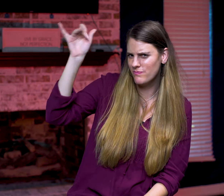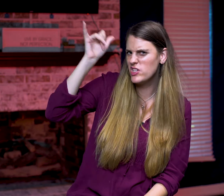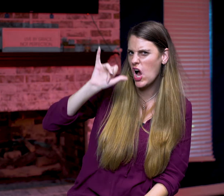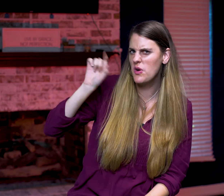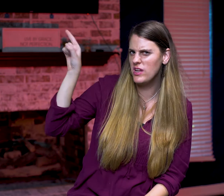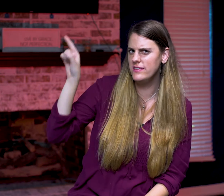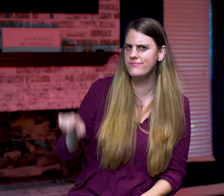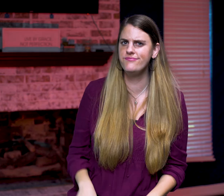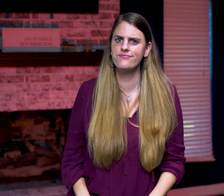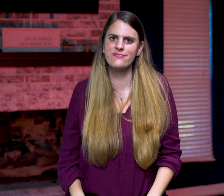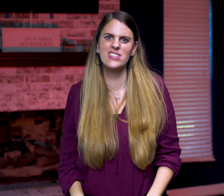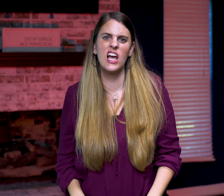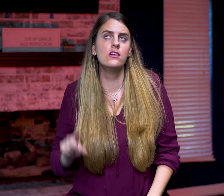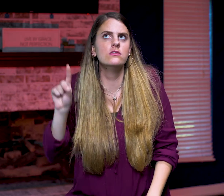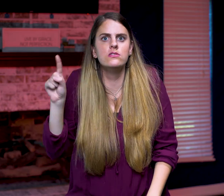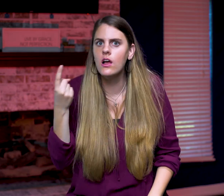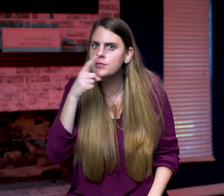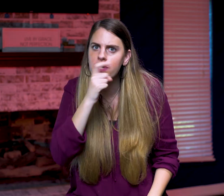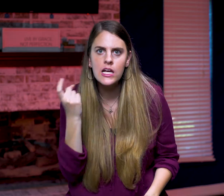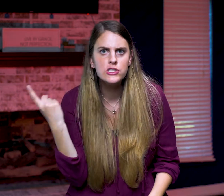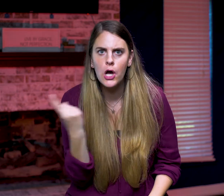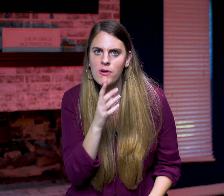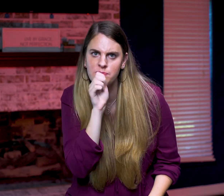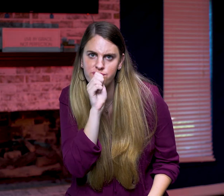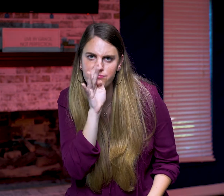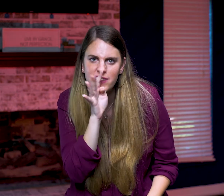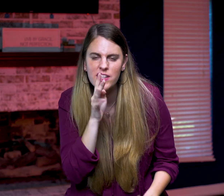Just because someone speaks,